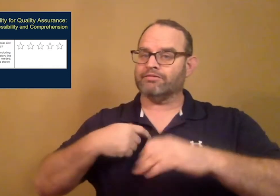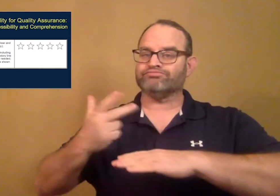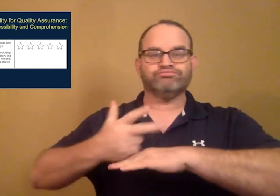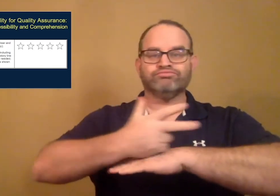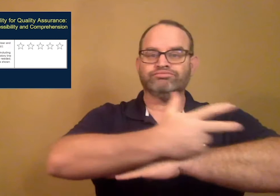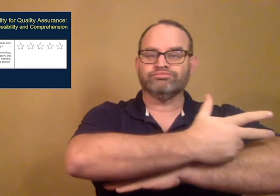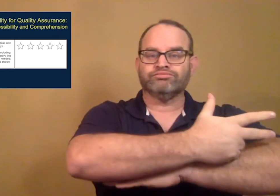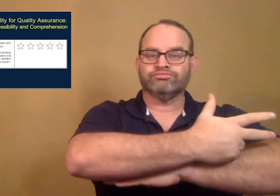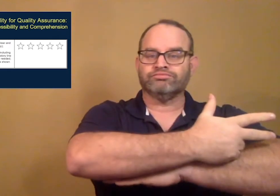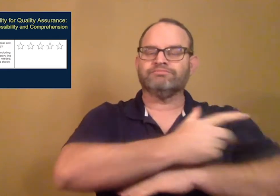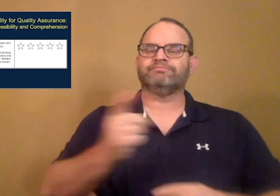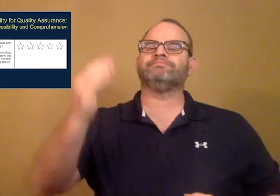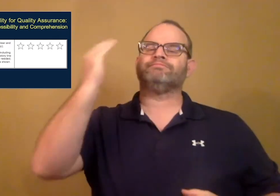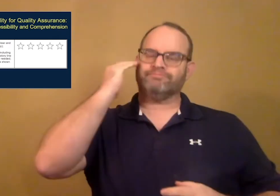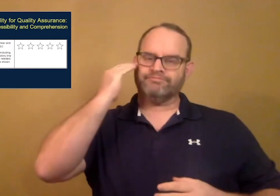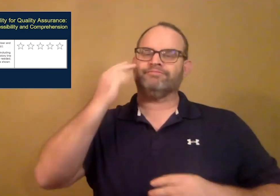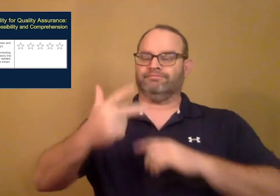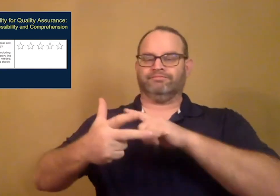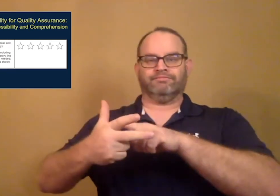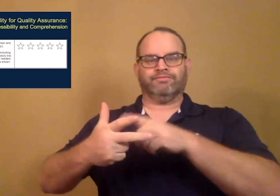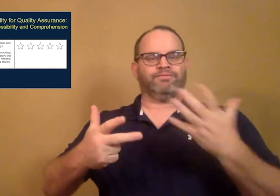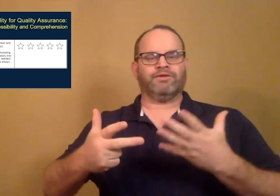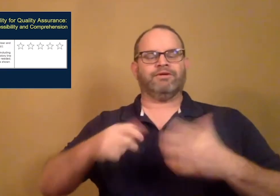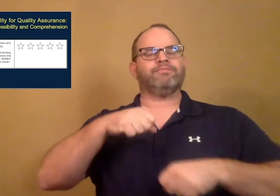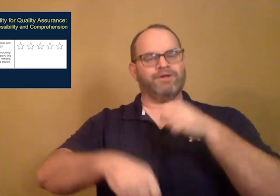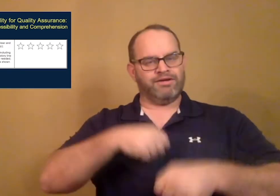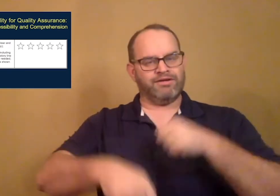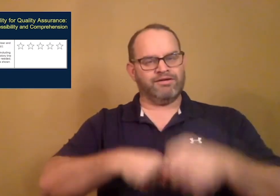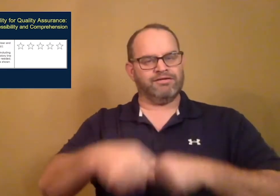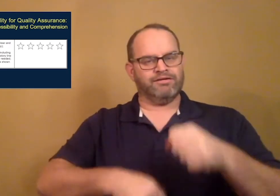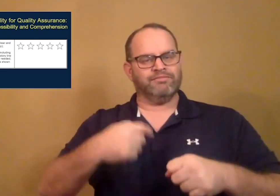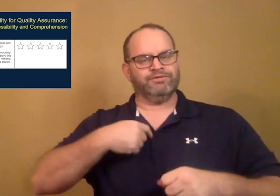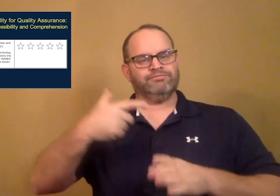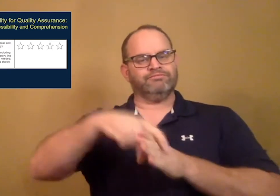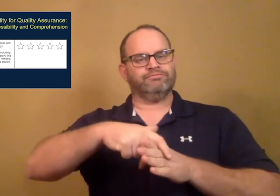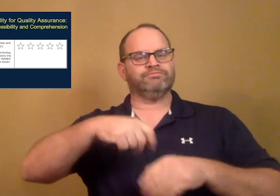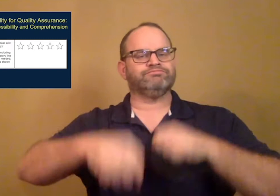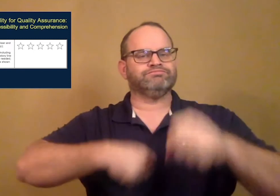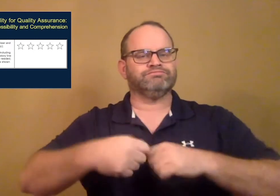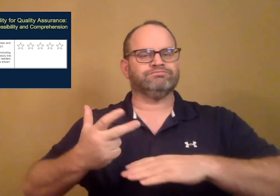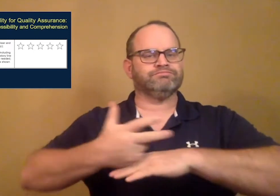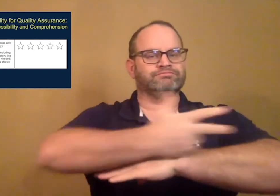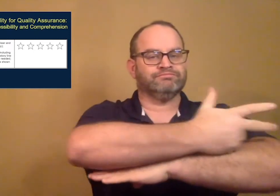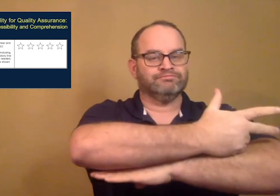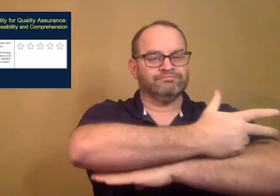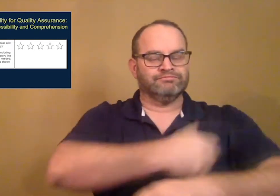Similarly, when I sign this way, the viewer understands that it is a bicycle that I am riding.